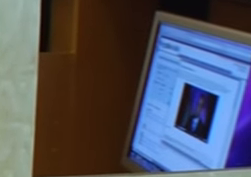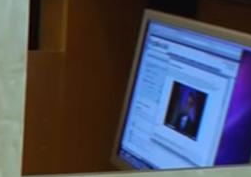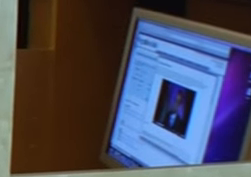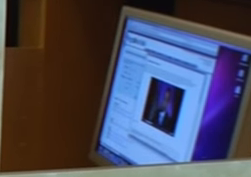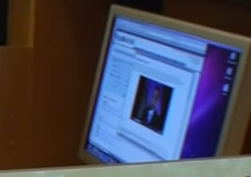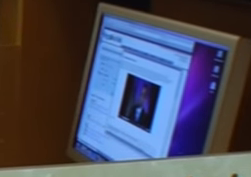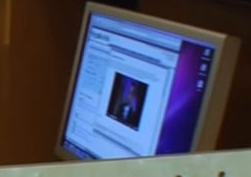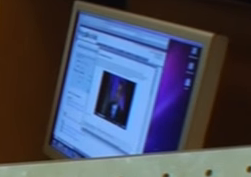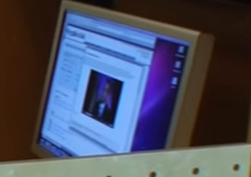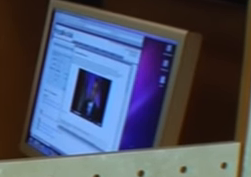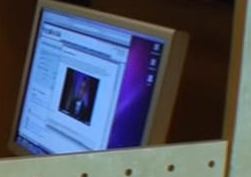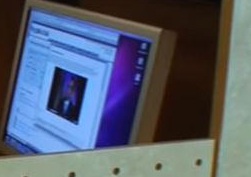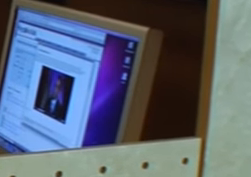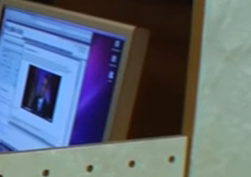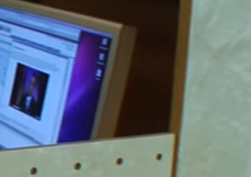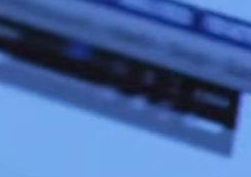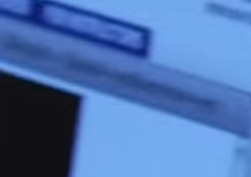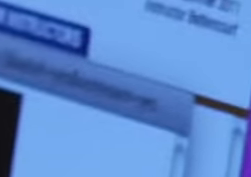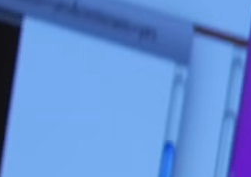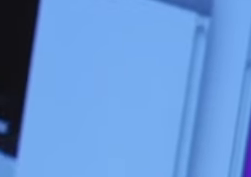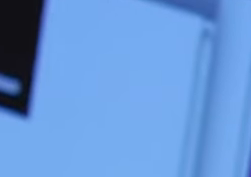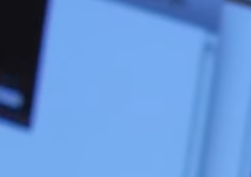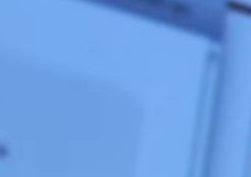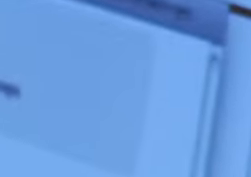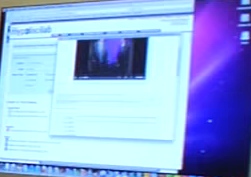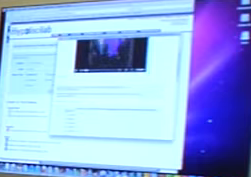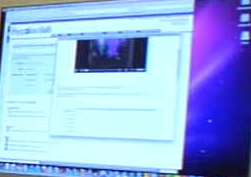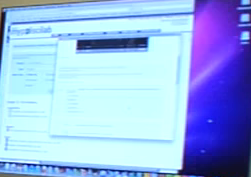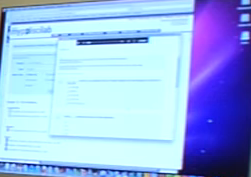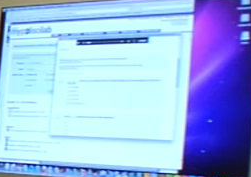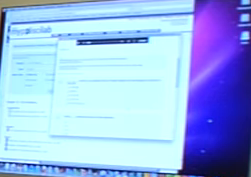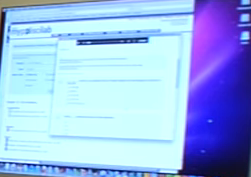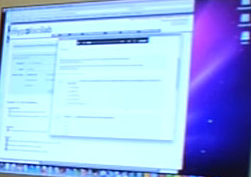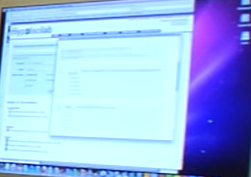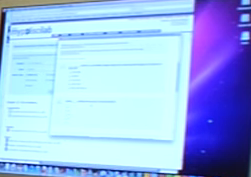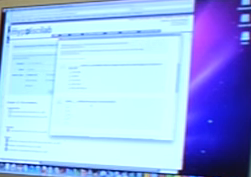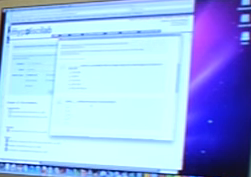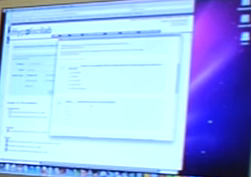So if it's not captioned, they should at least have a file available so that I can read what's being said and then try to fit that in